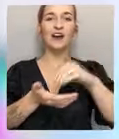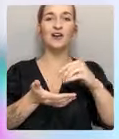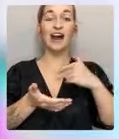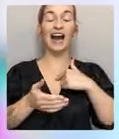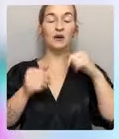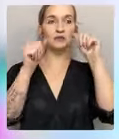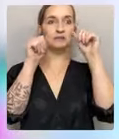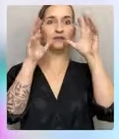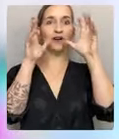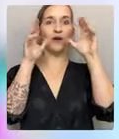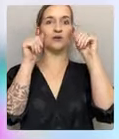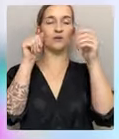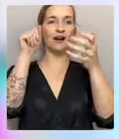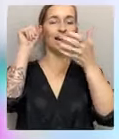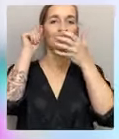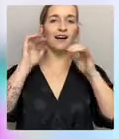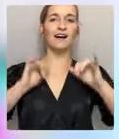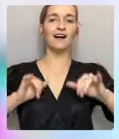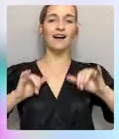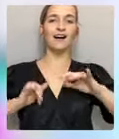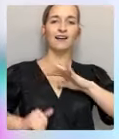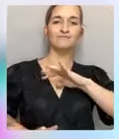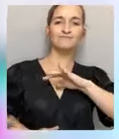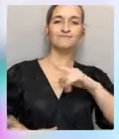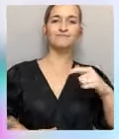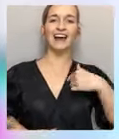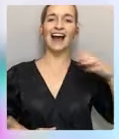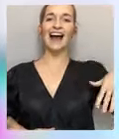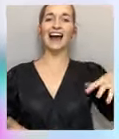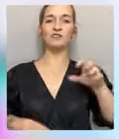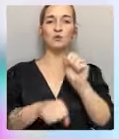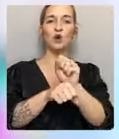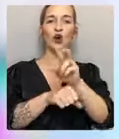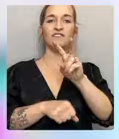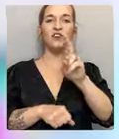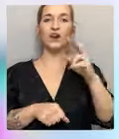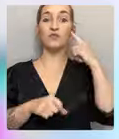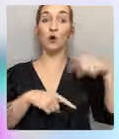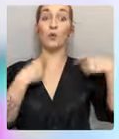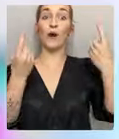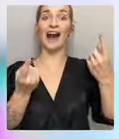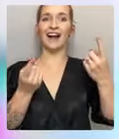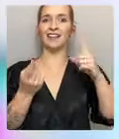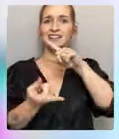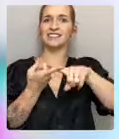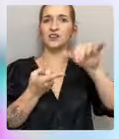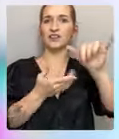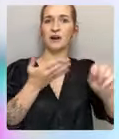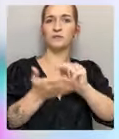I was very, I was blown away by it, first of all. I hadn't really worked in VR for quite a while and since then,